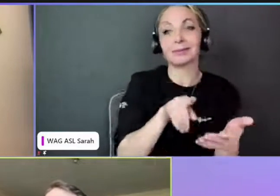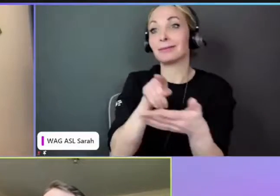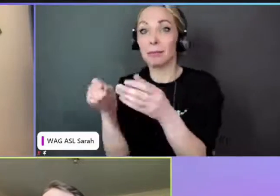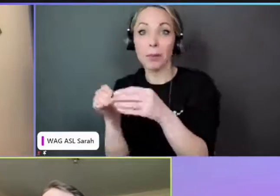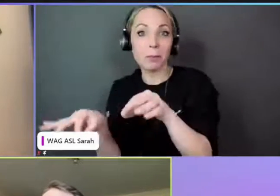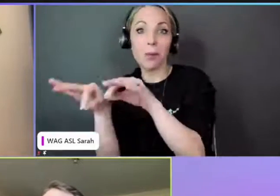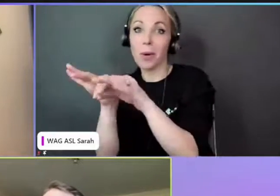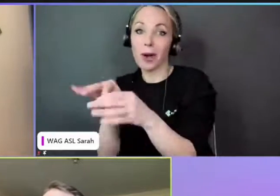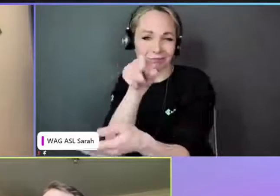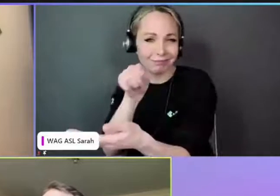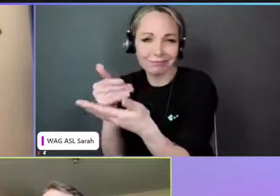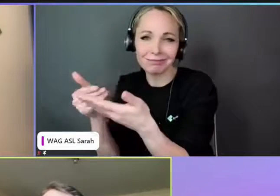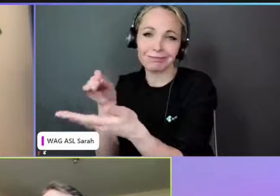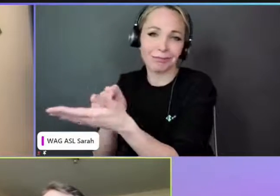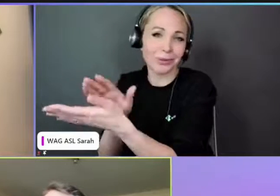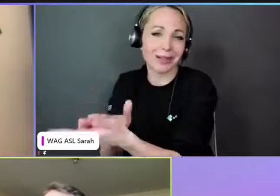Let's see. So some other ones.